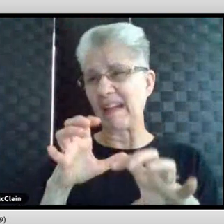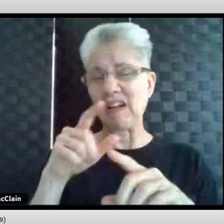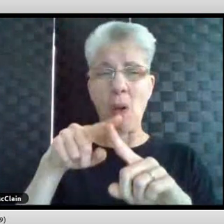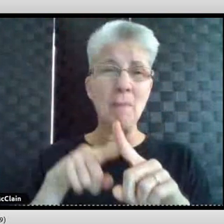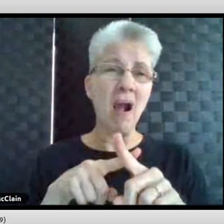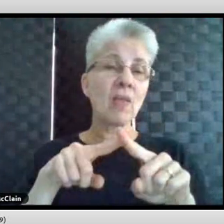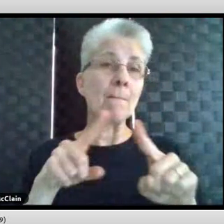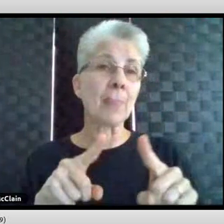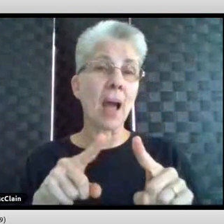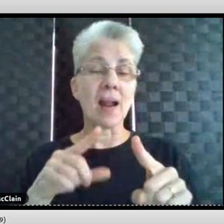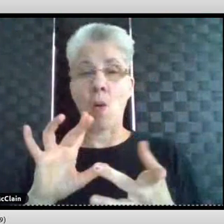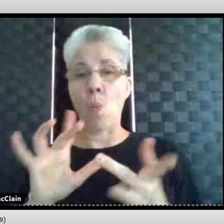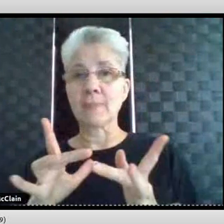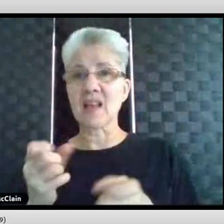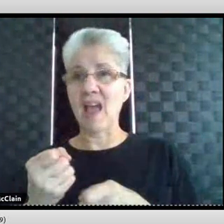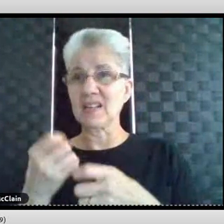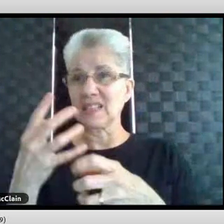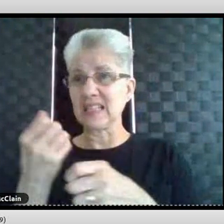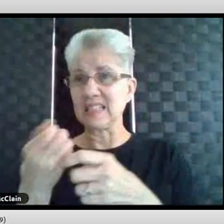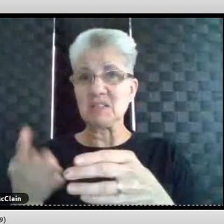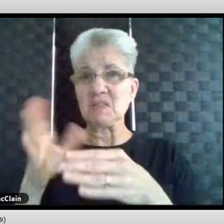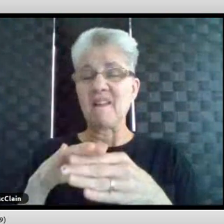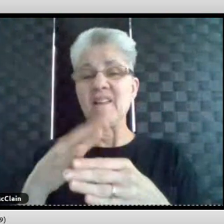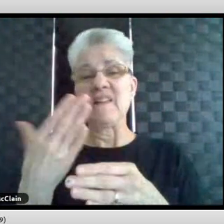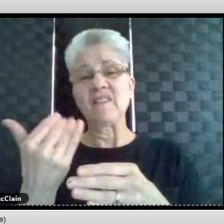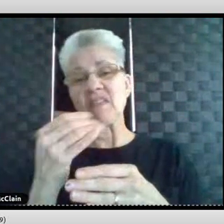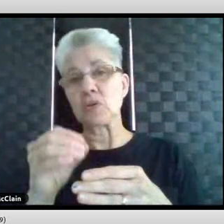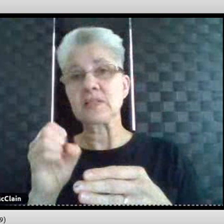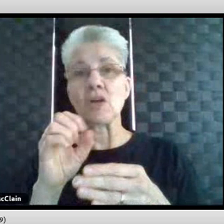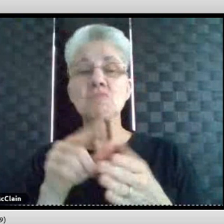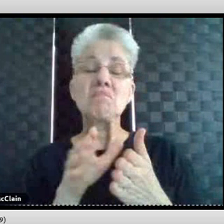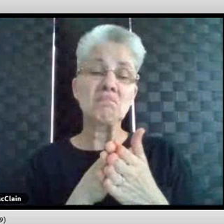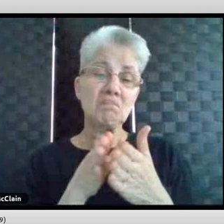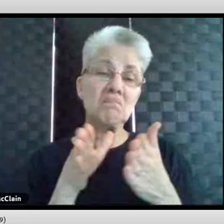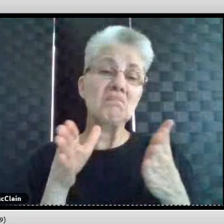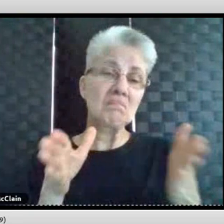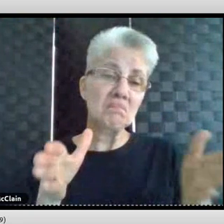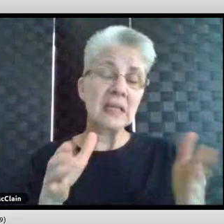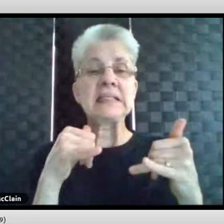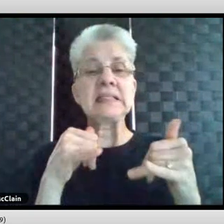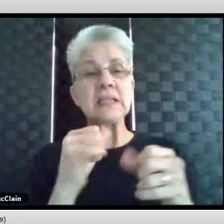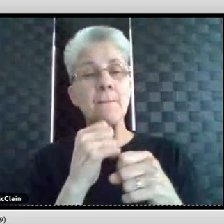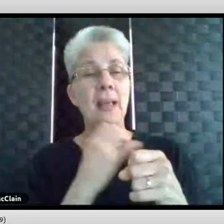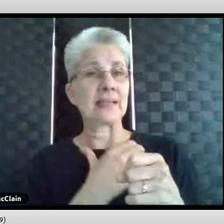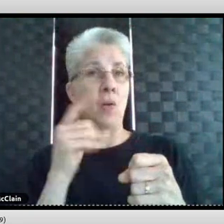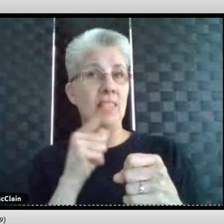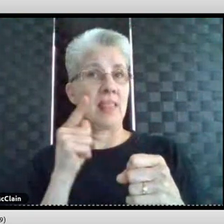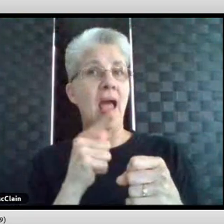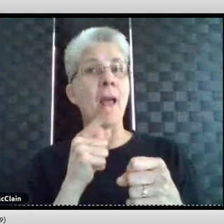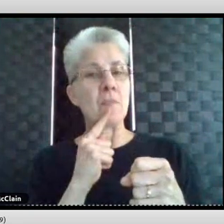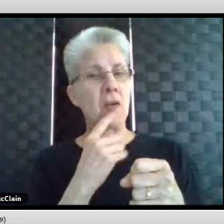but our website statistics went up by 15%, so as a whole it still makes our library valuable, doesn't it?